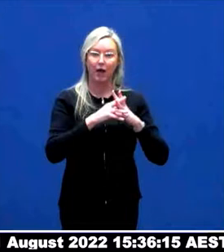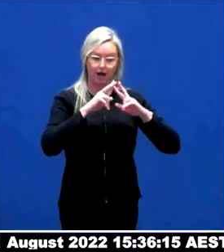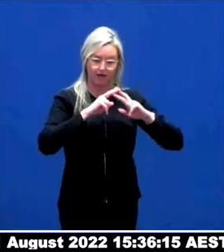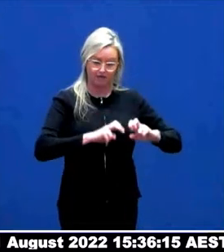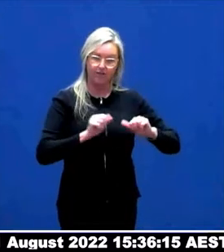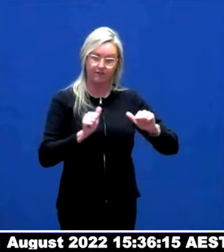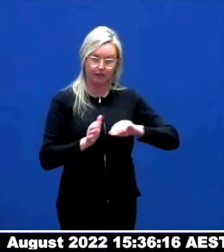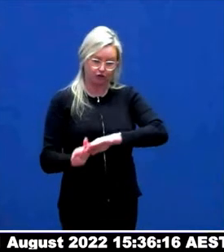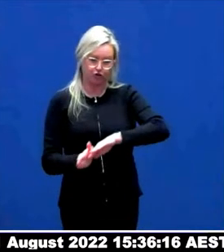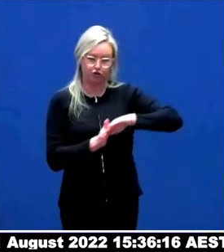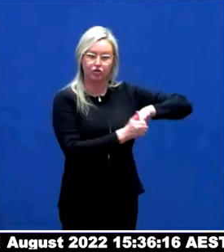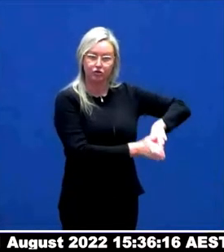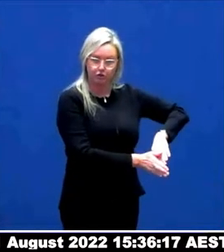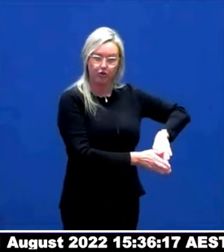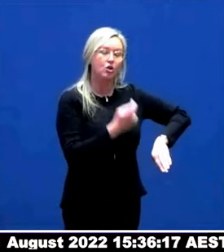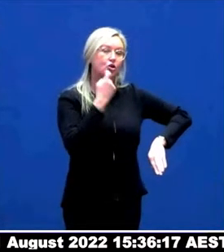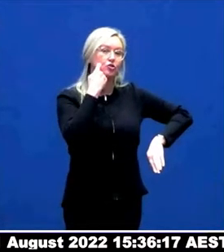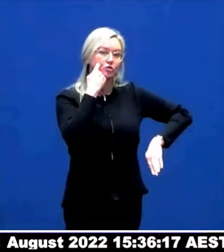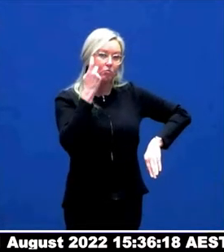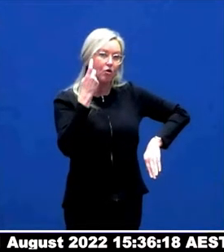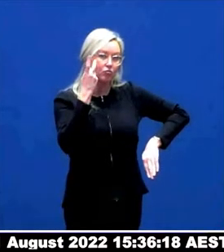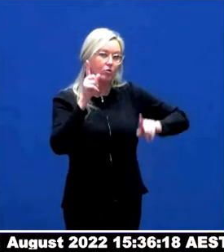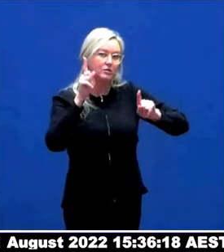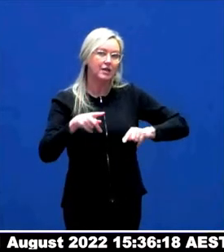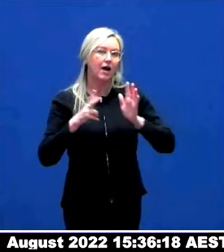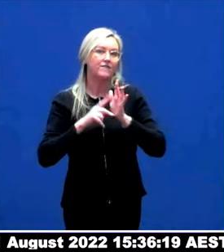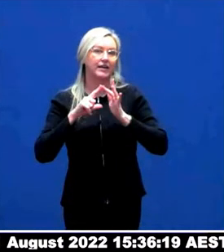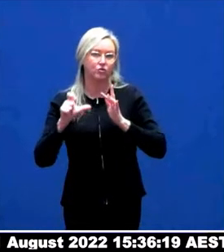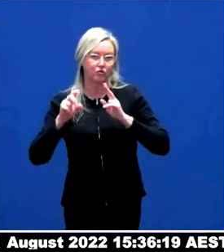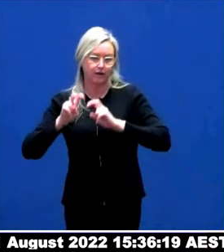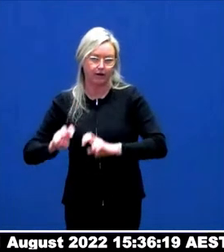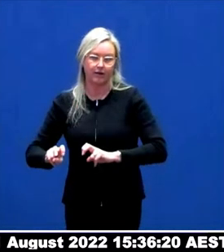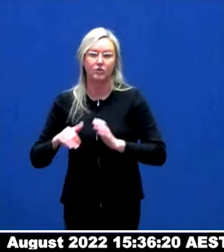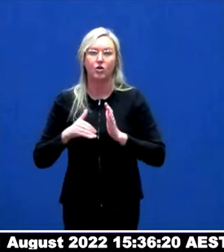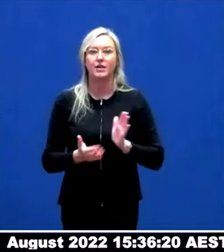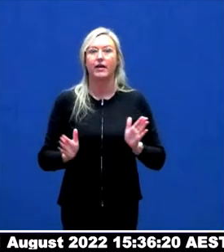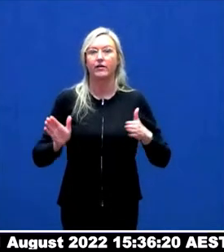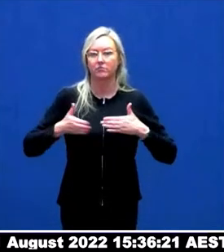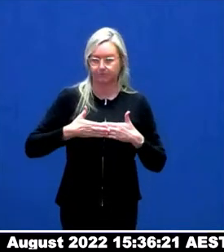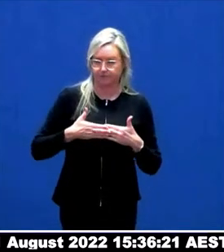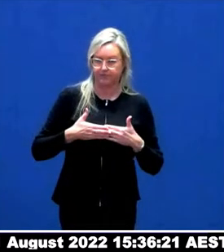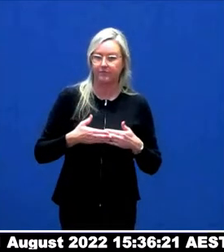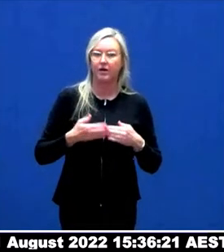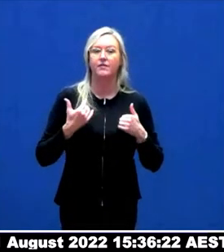tomorrow we'll turn our attentions to Victoria. So, if we adjourn now and, as I said earlier, the Royal Commission's hosting an